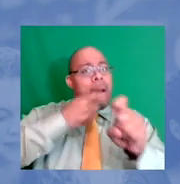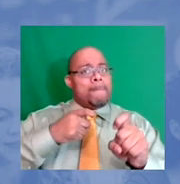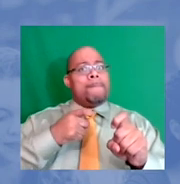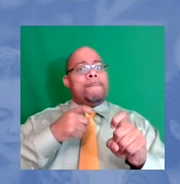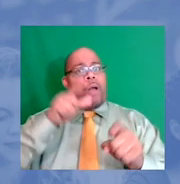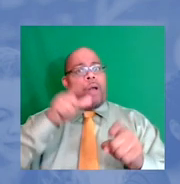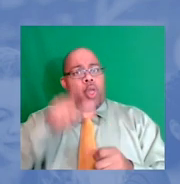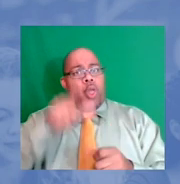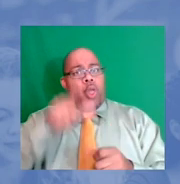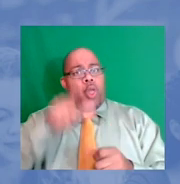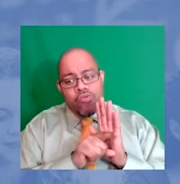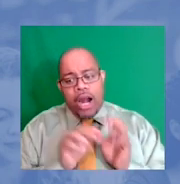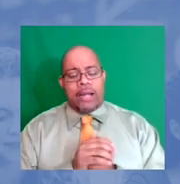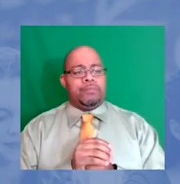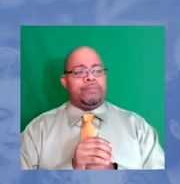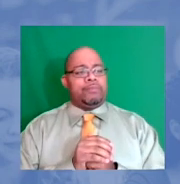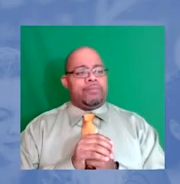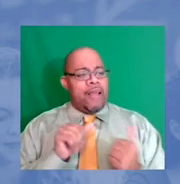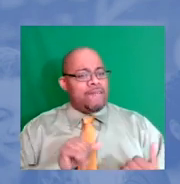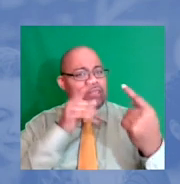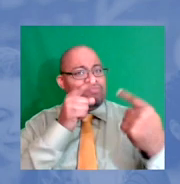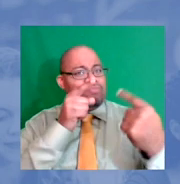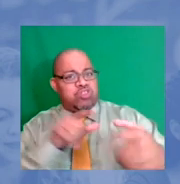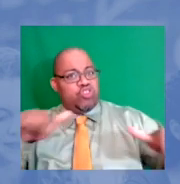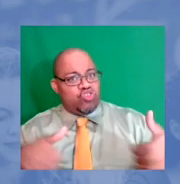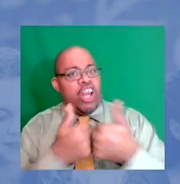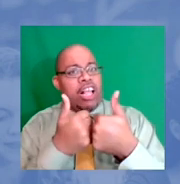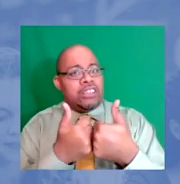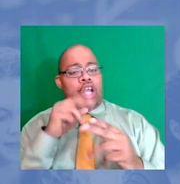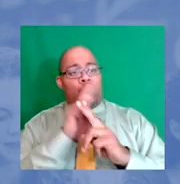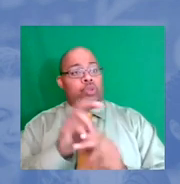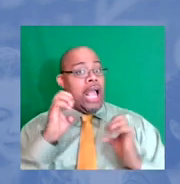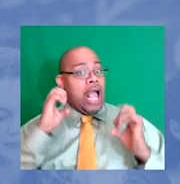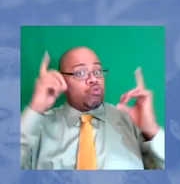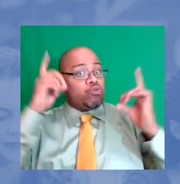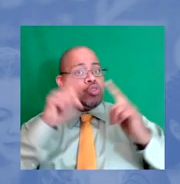FACED ADVERSITY AND CHALLENGE AND USED EDUCATION TO IMPROVE OUR LIVES SO WE KNOW IT'S POSSIBLE.